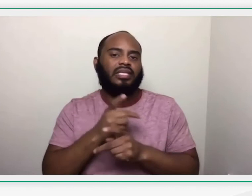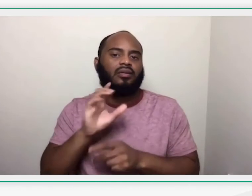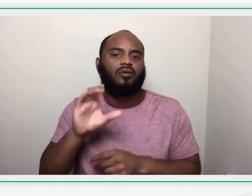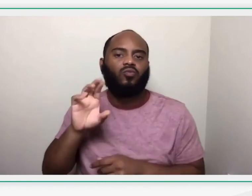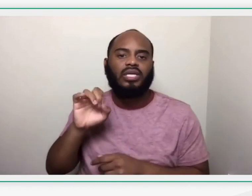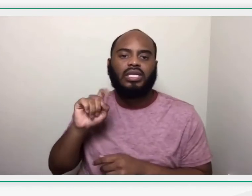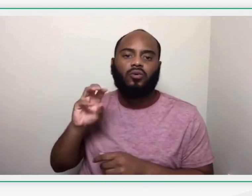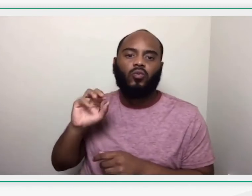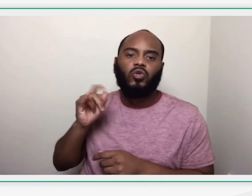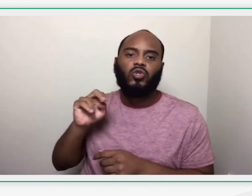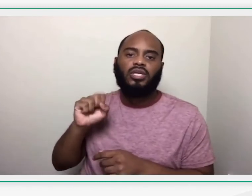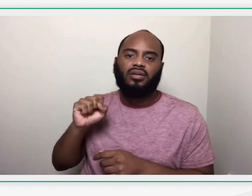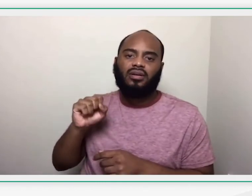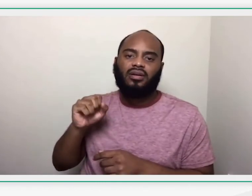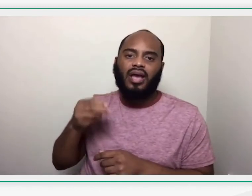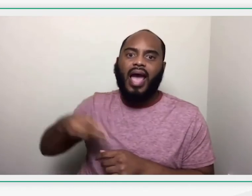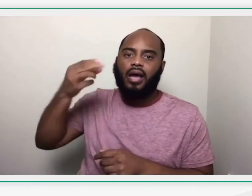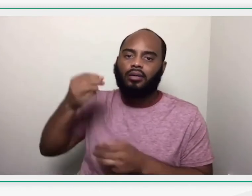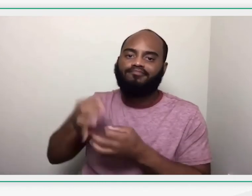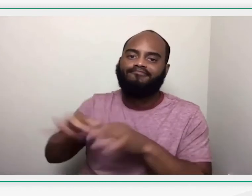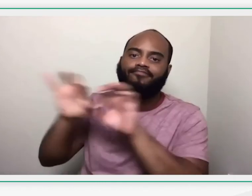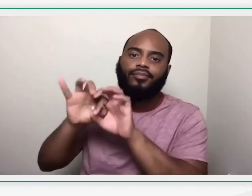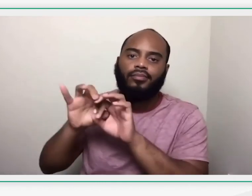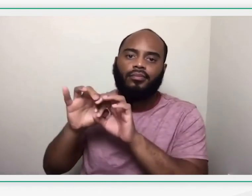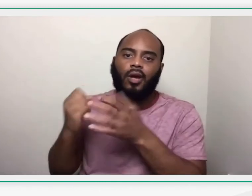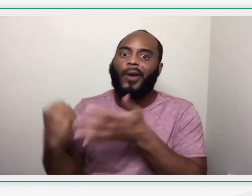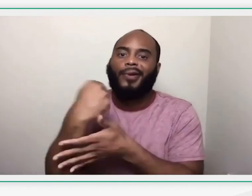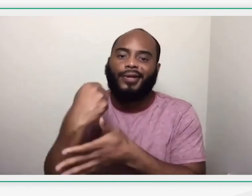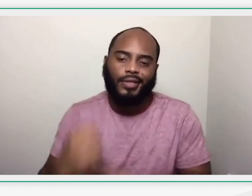So, you've really got to keep your creditworthiness high. It is a priority.